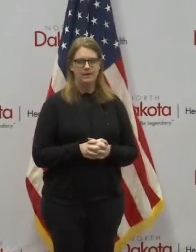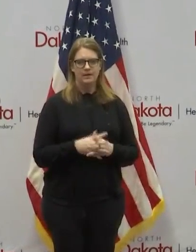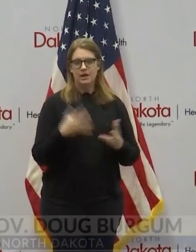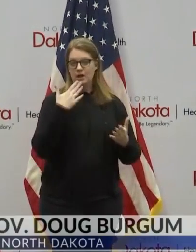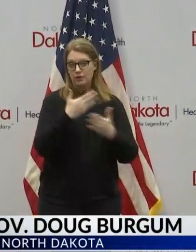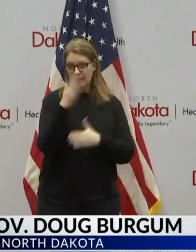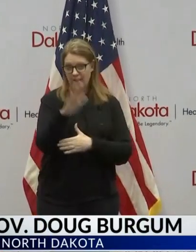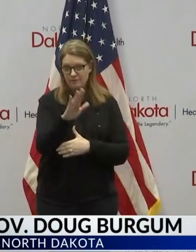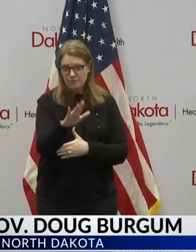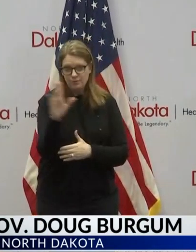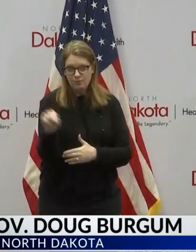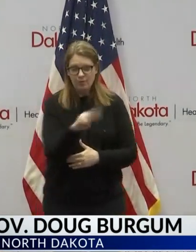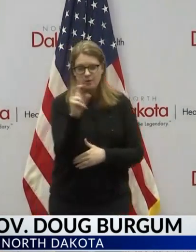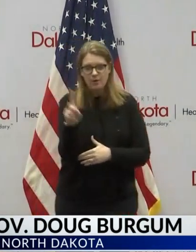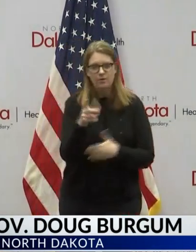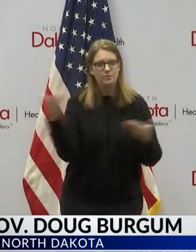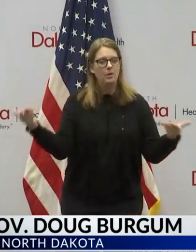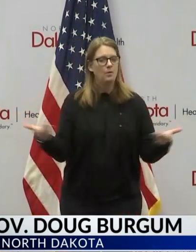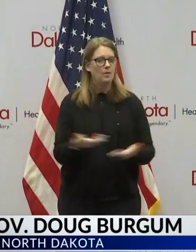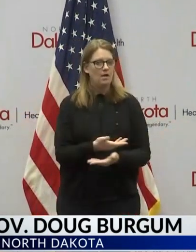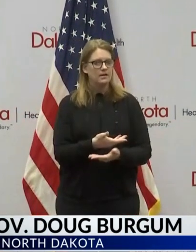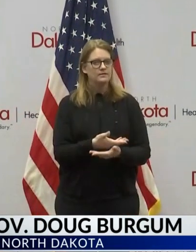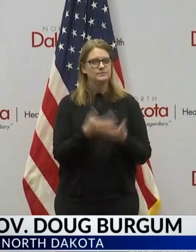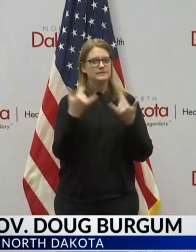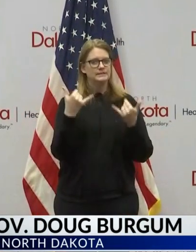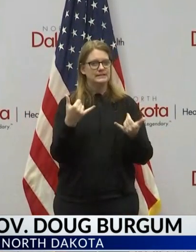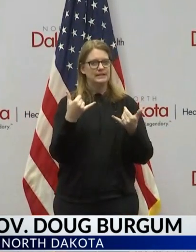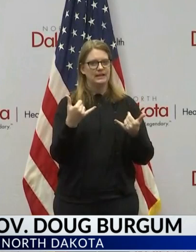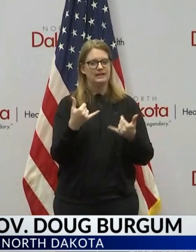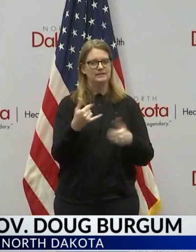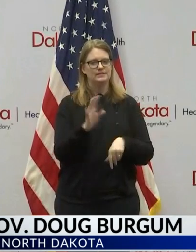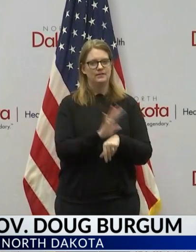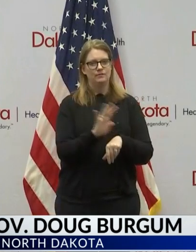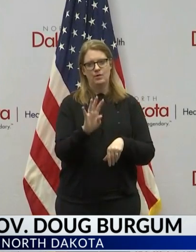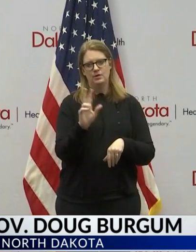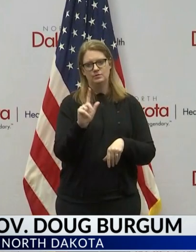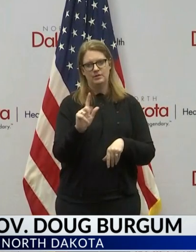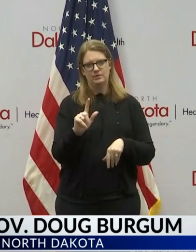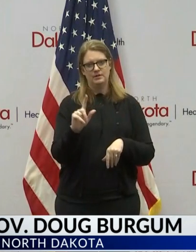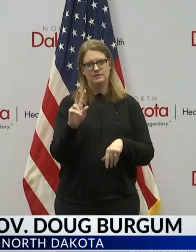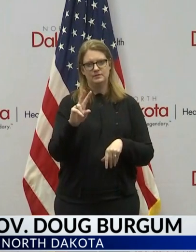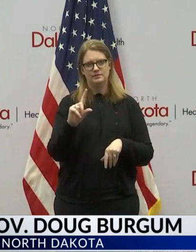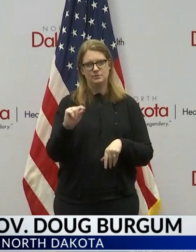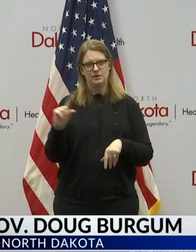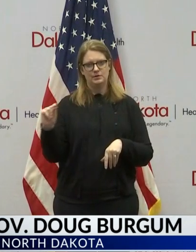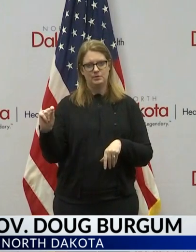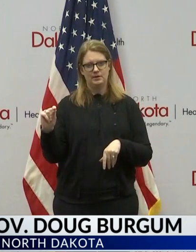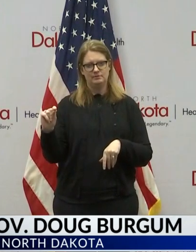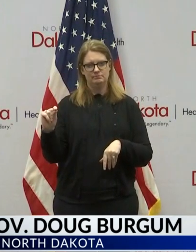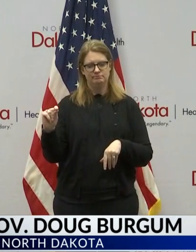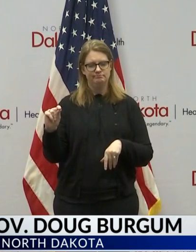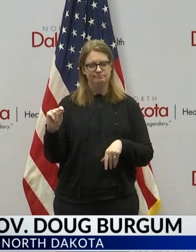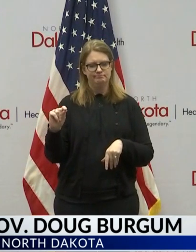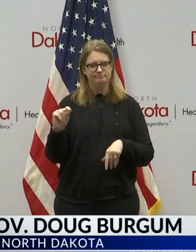THIS IS A KX NEWS SPECIAL REPORT.